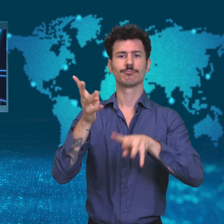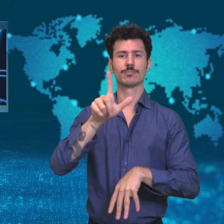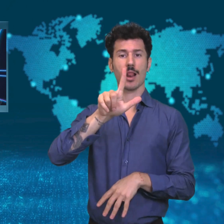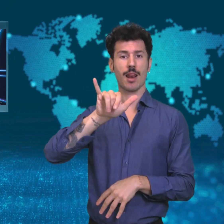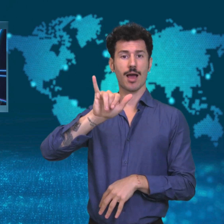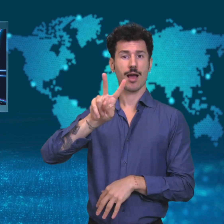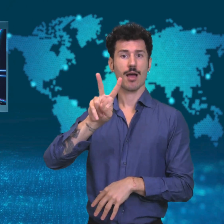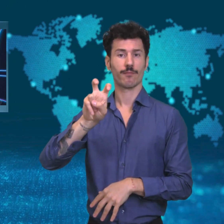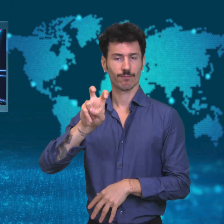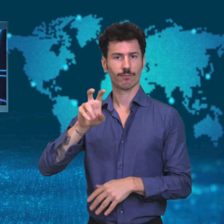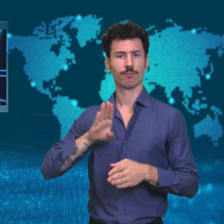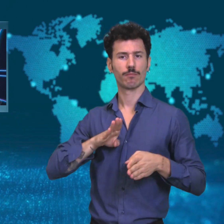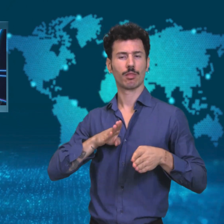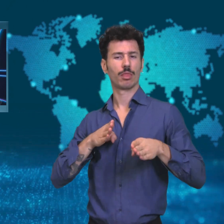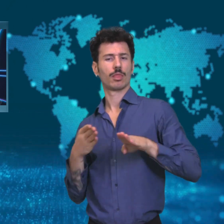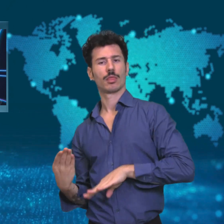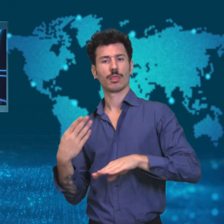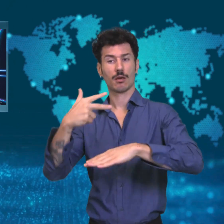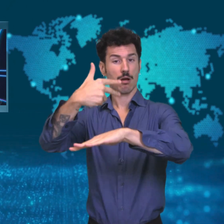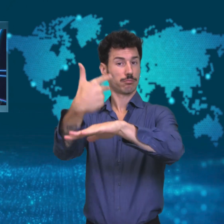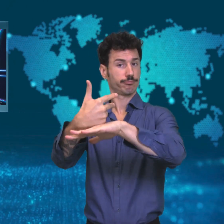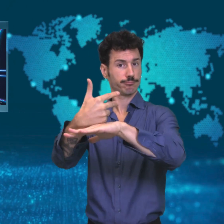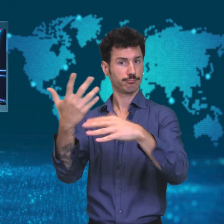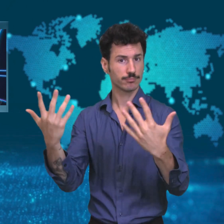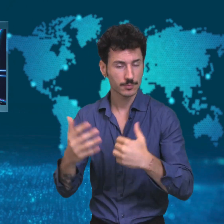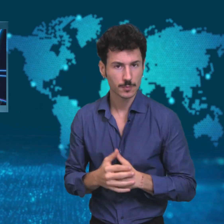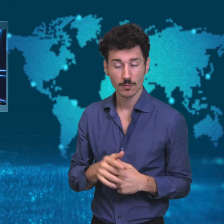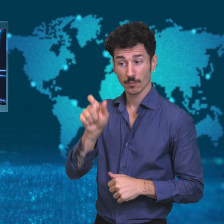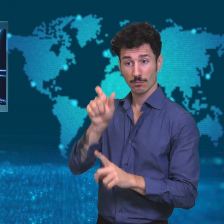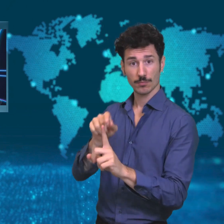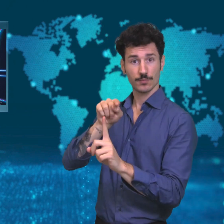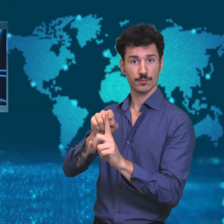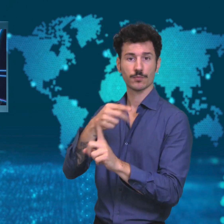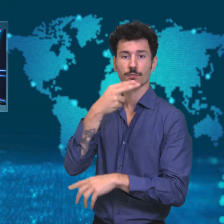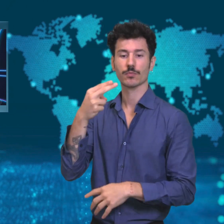live streaming his own death.